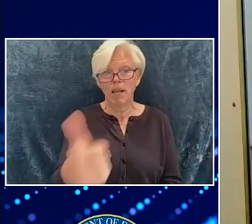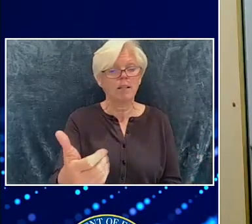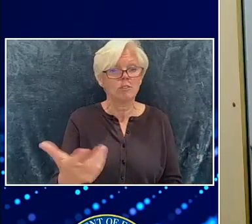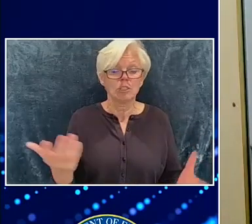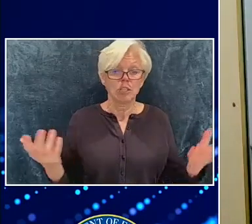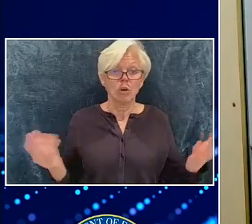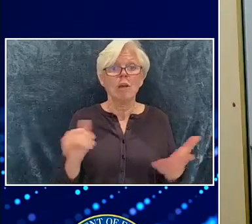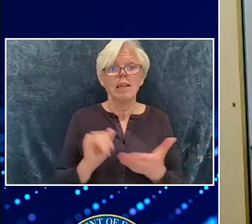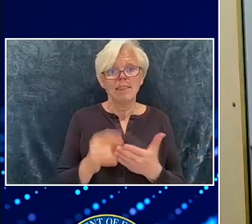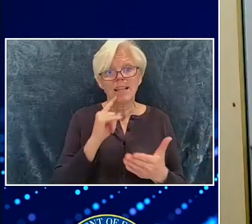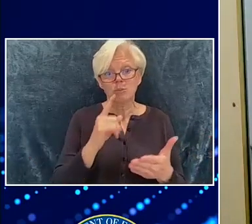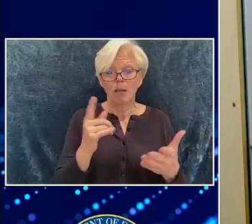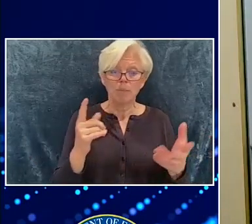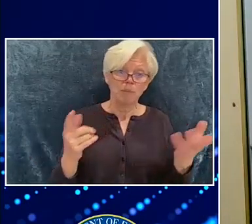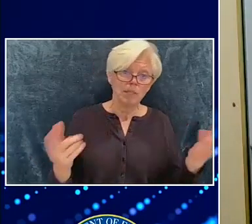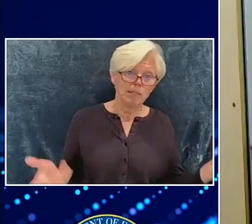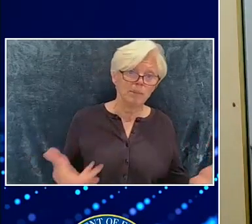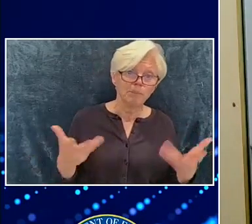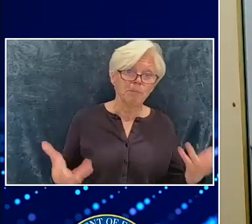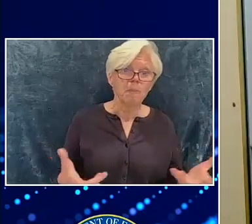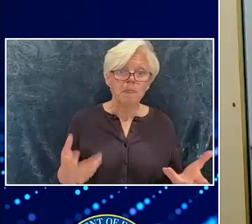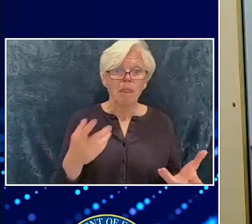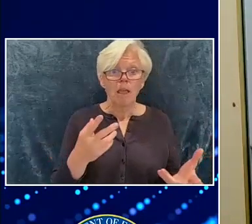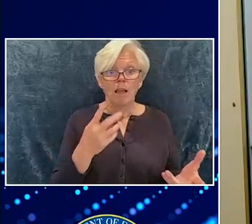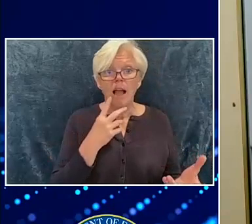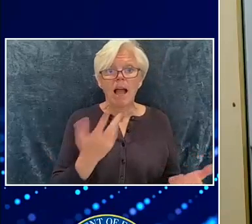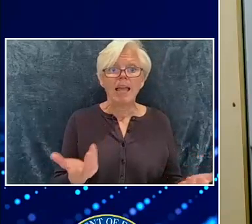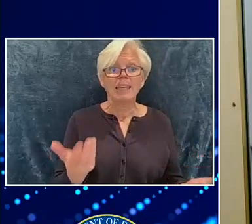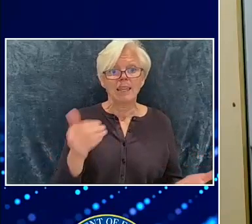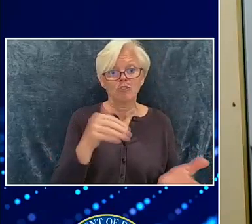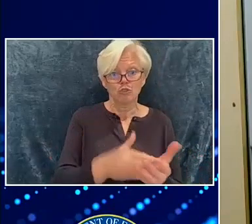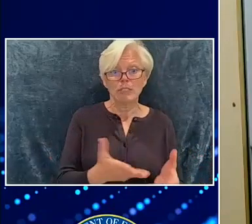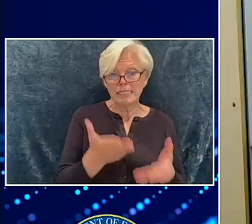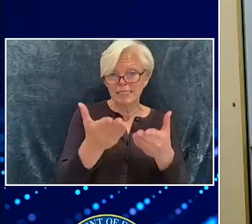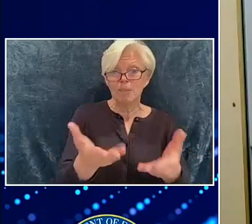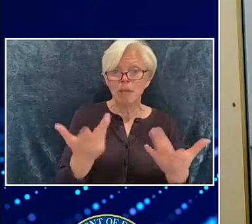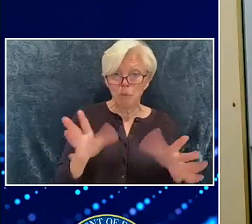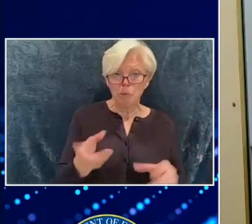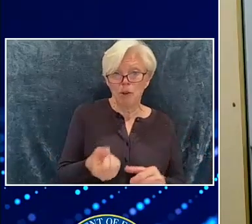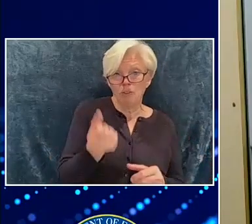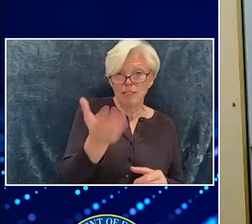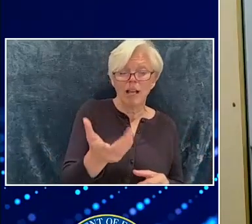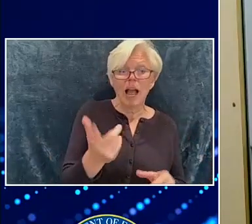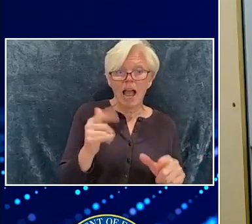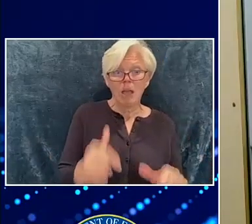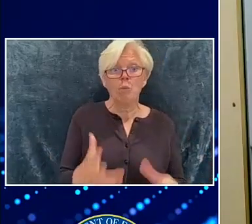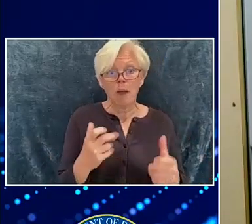for either. I'm happy- I mean, I can come back to you again and resubmit what we already submitted. I want this exercise to be fruitful, though, if the Department is